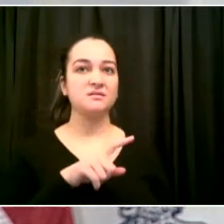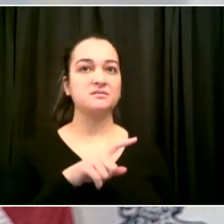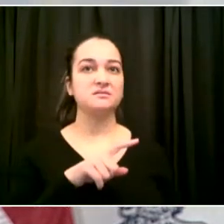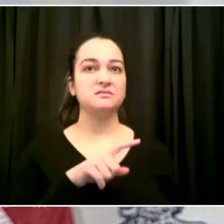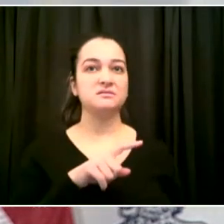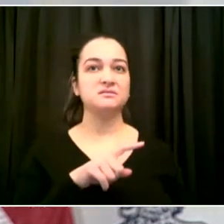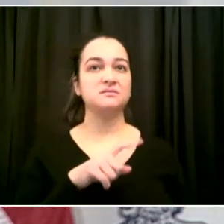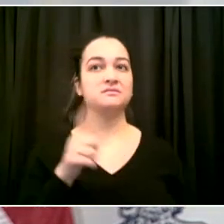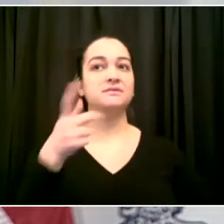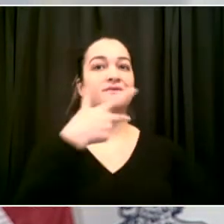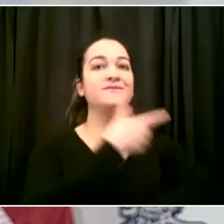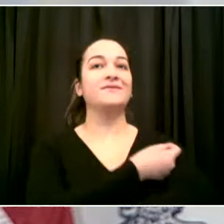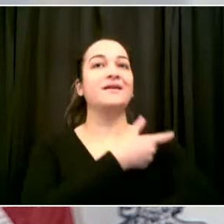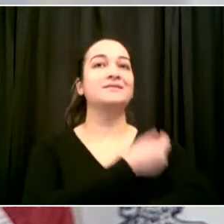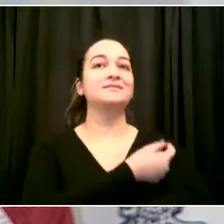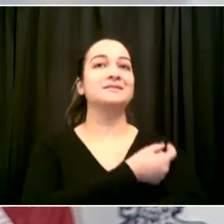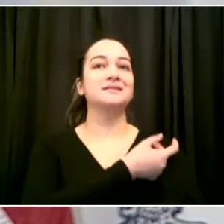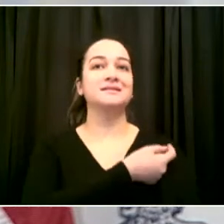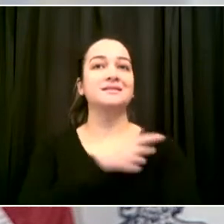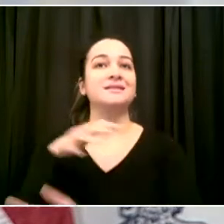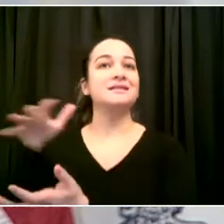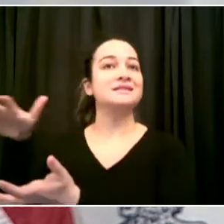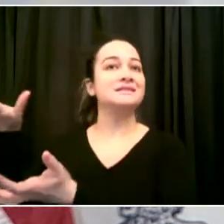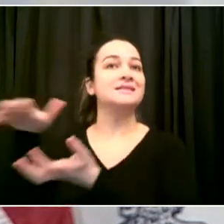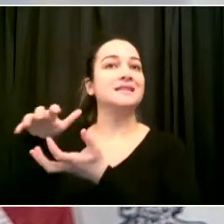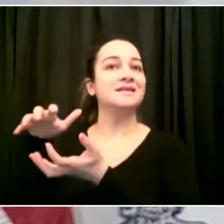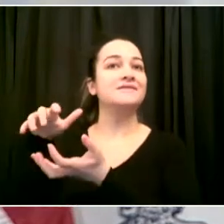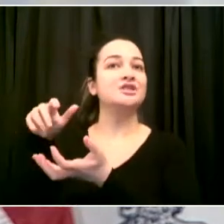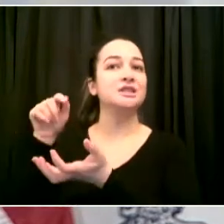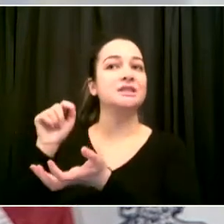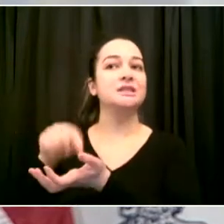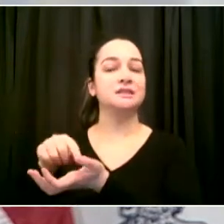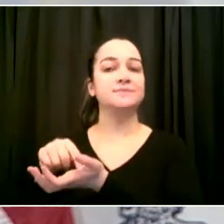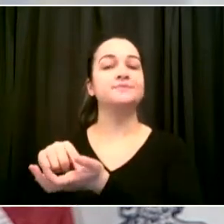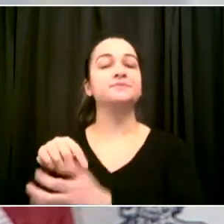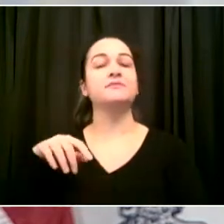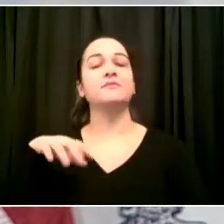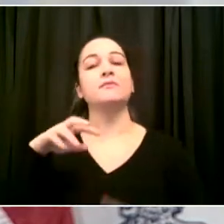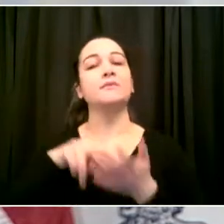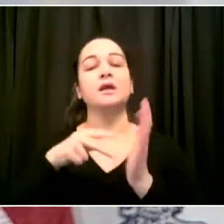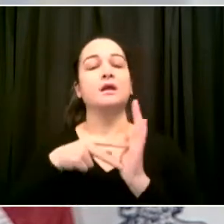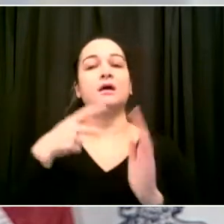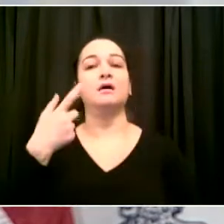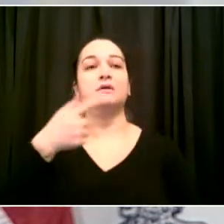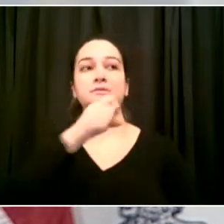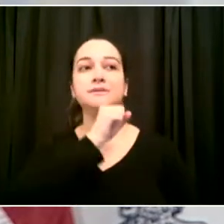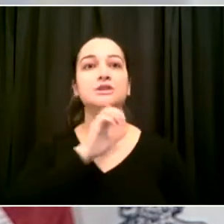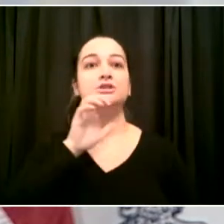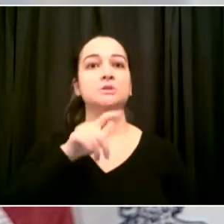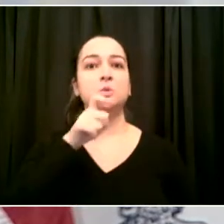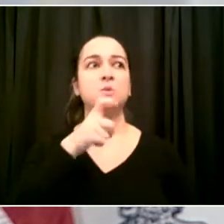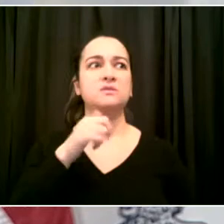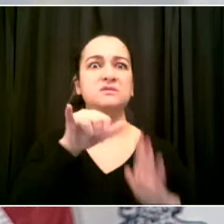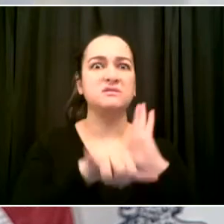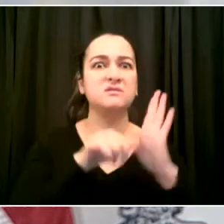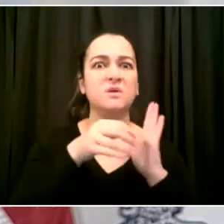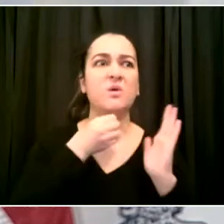QUESTION ABOUT